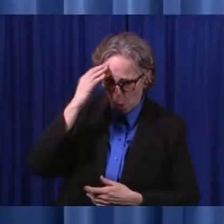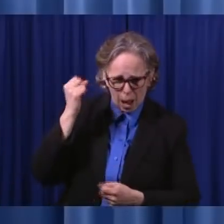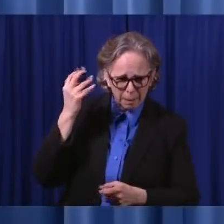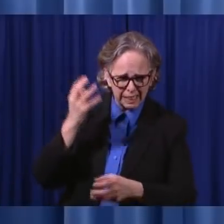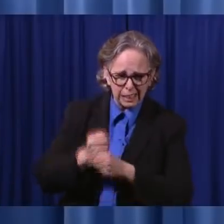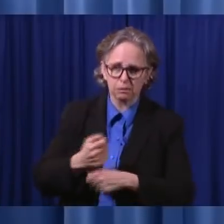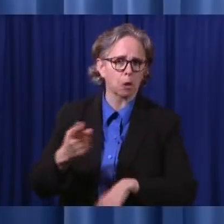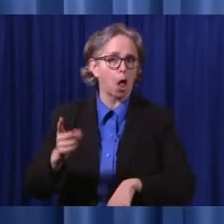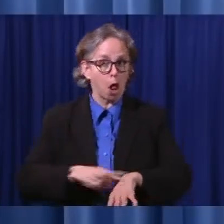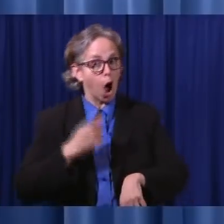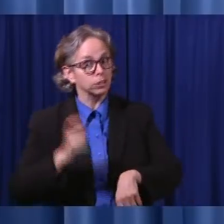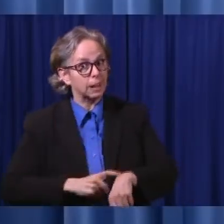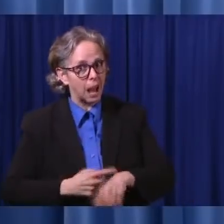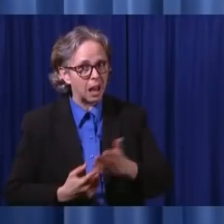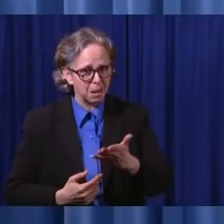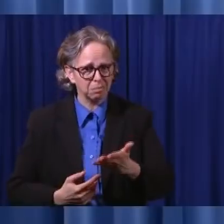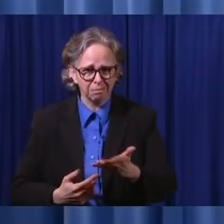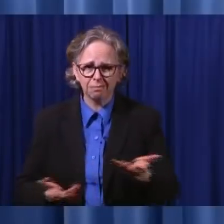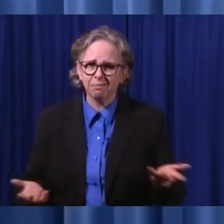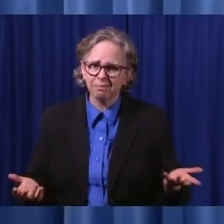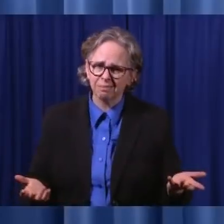HISTORY OF BEING ABLE TO DO